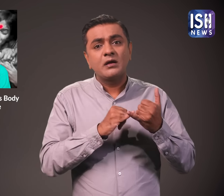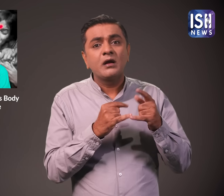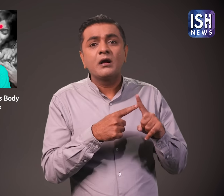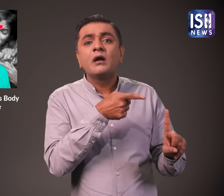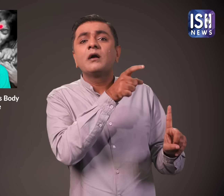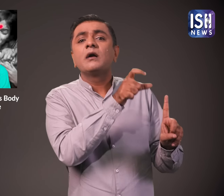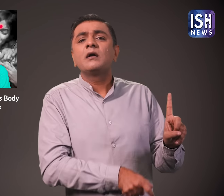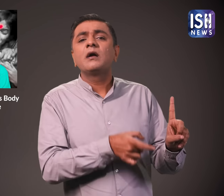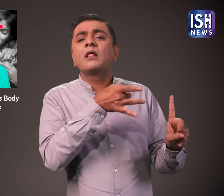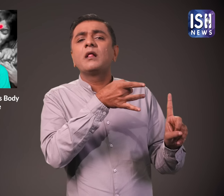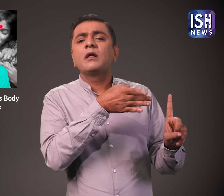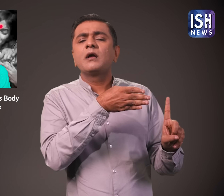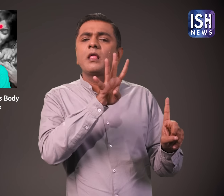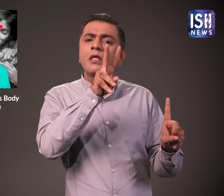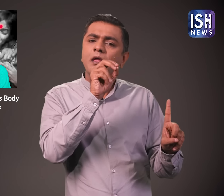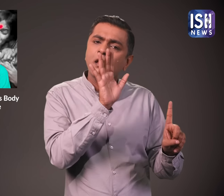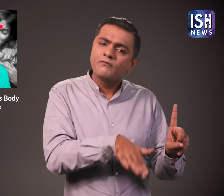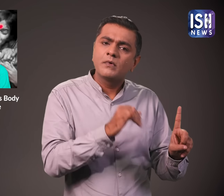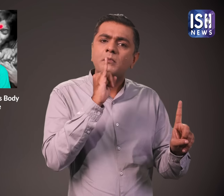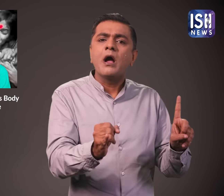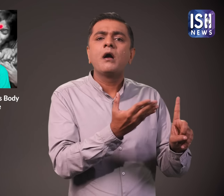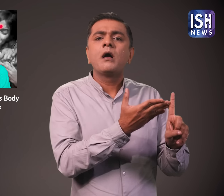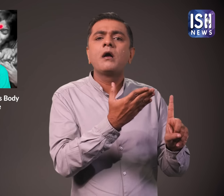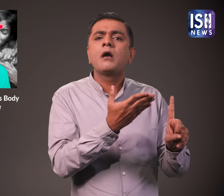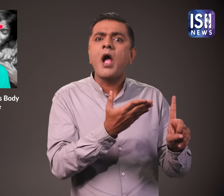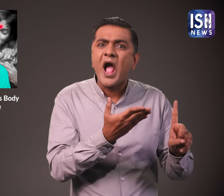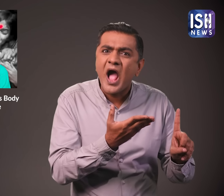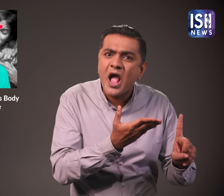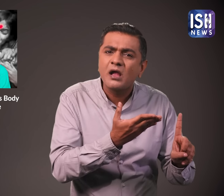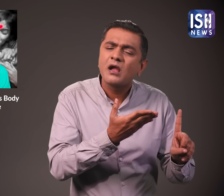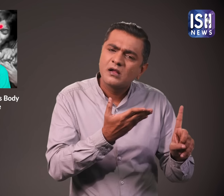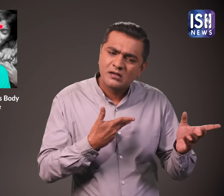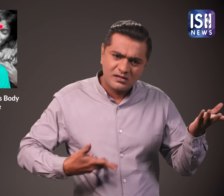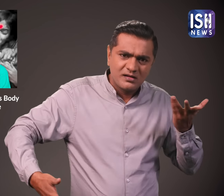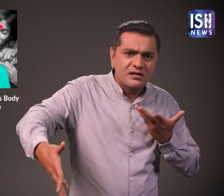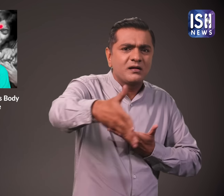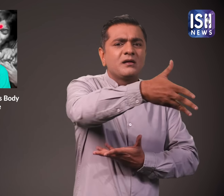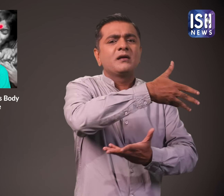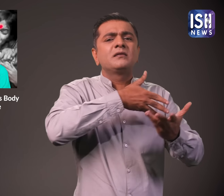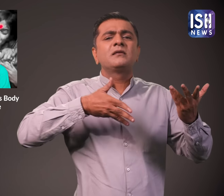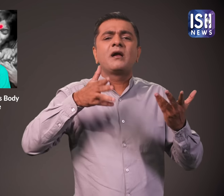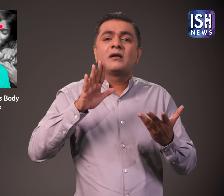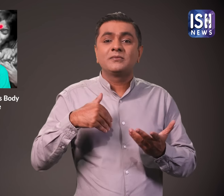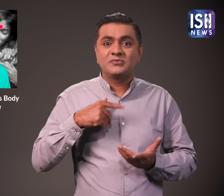Shockingly, Saksham too had many cases registered against him. They're all in it!